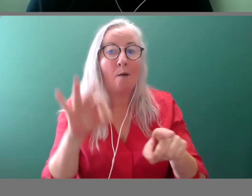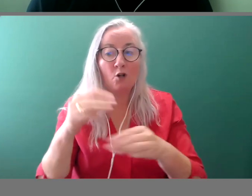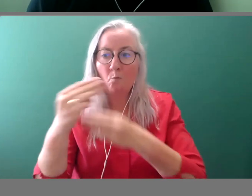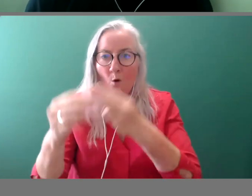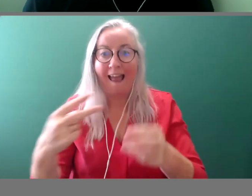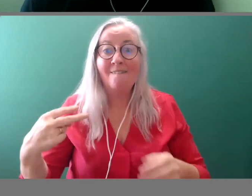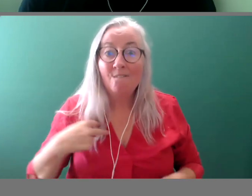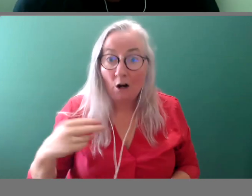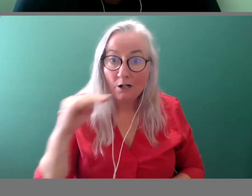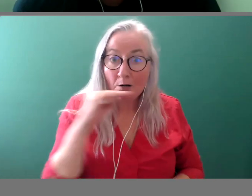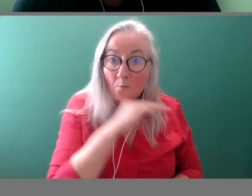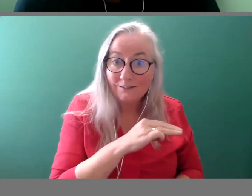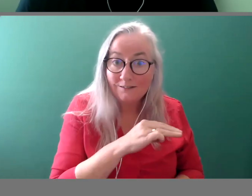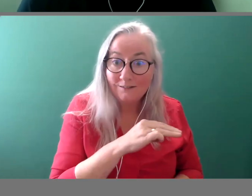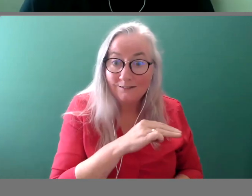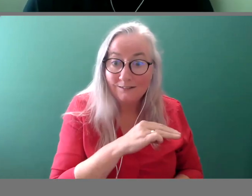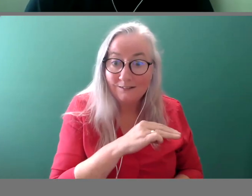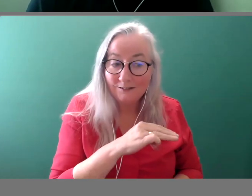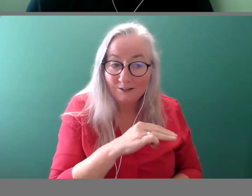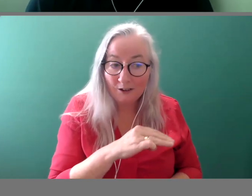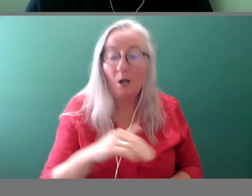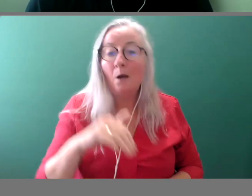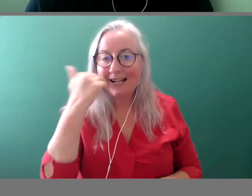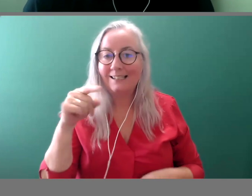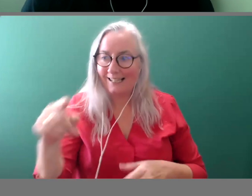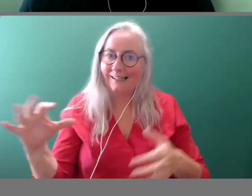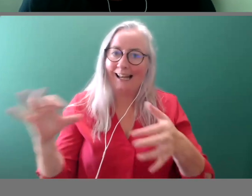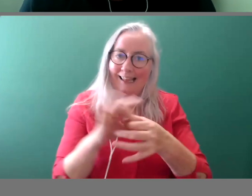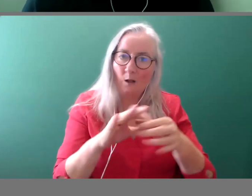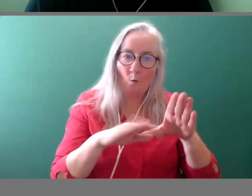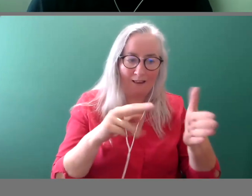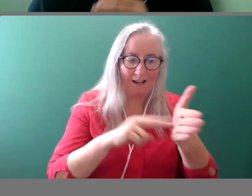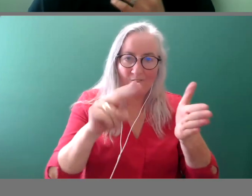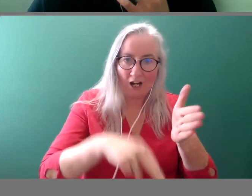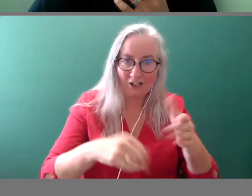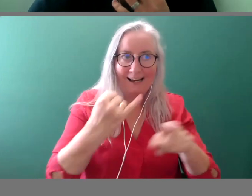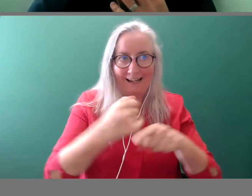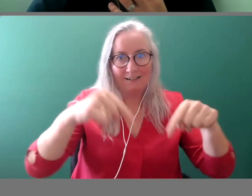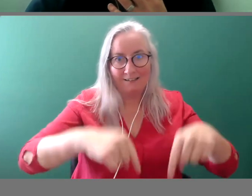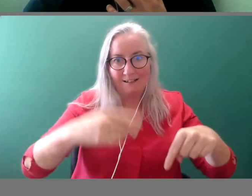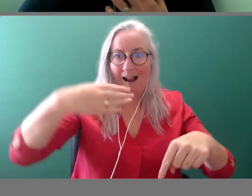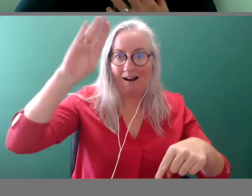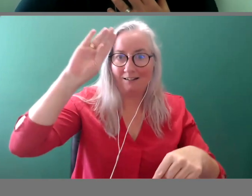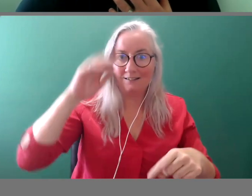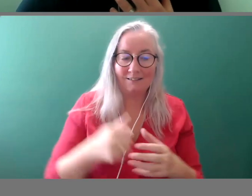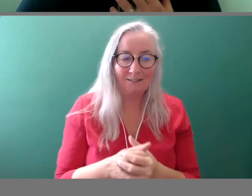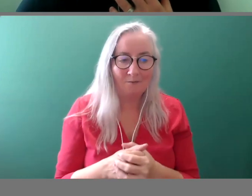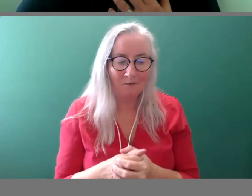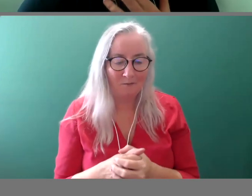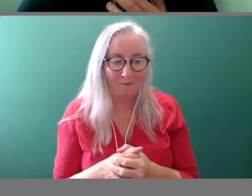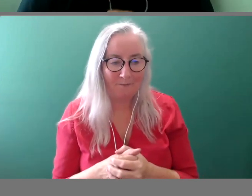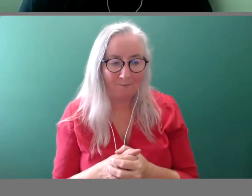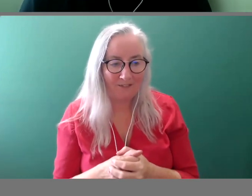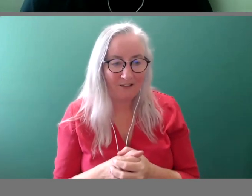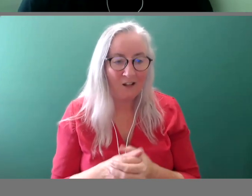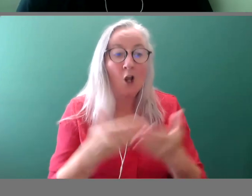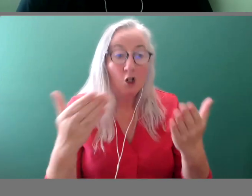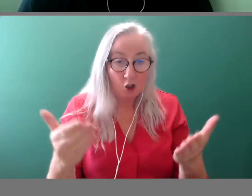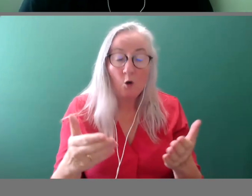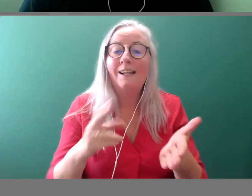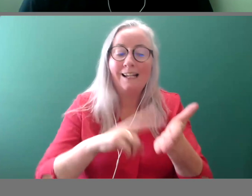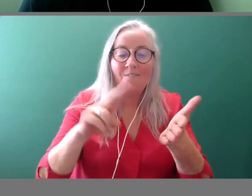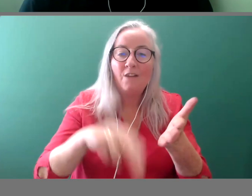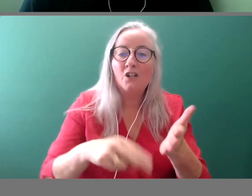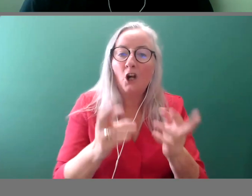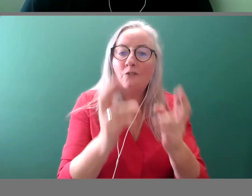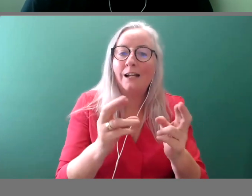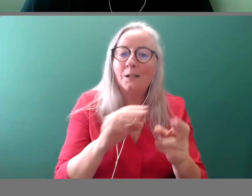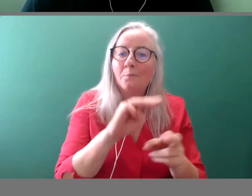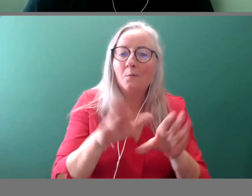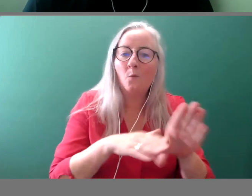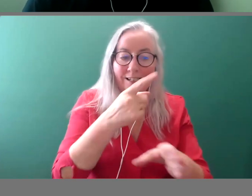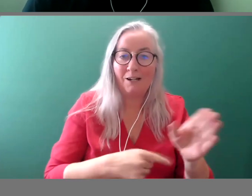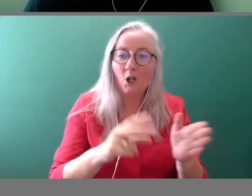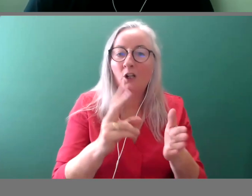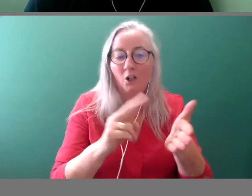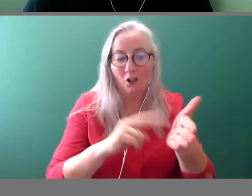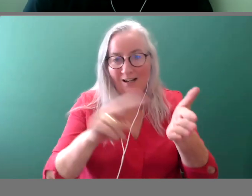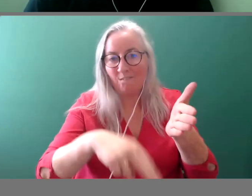to give teeth to the convention in the country it's ratified in. so that's a really critical